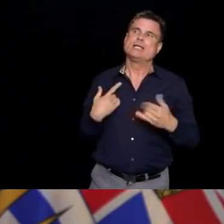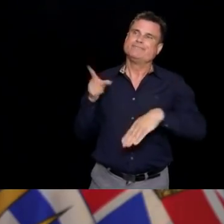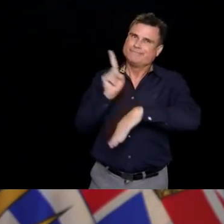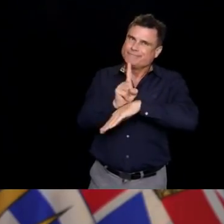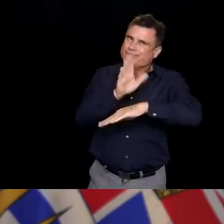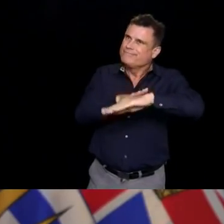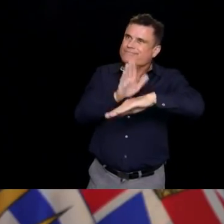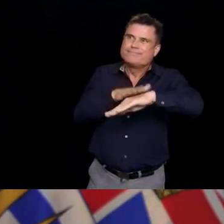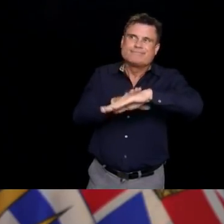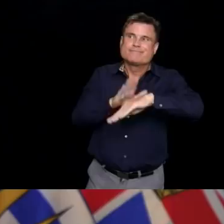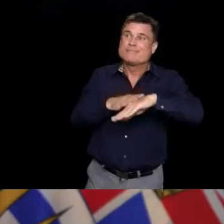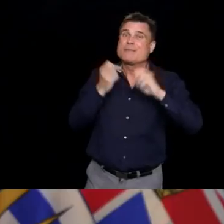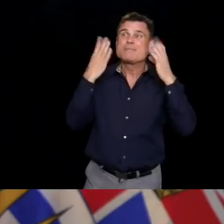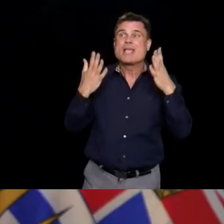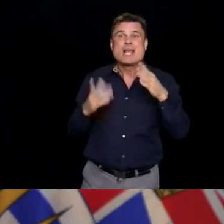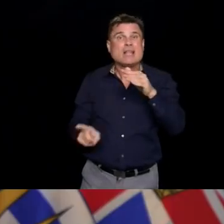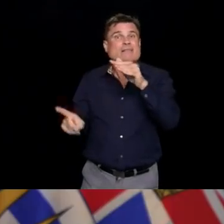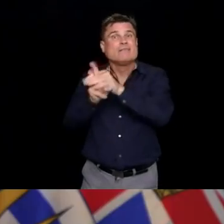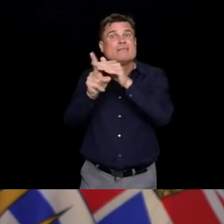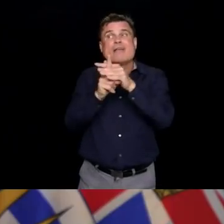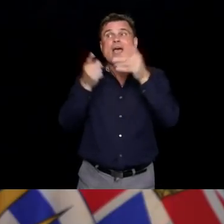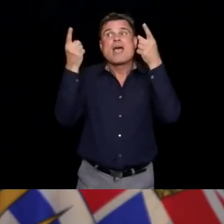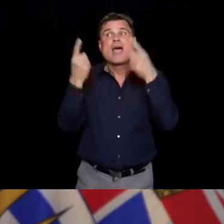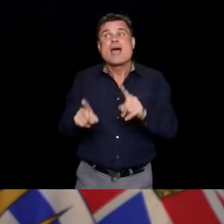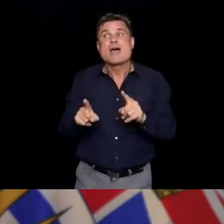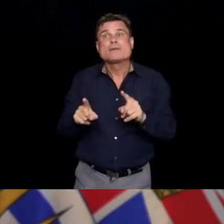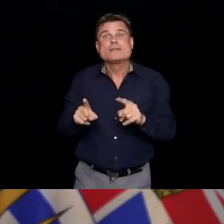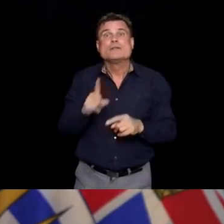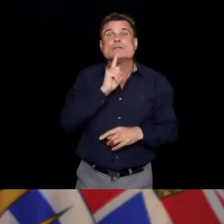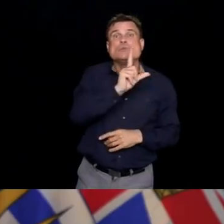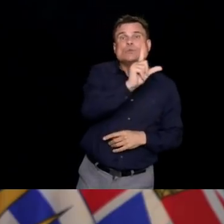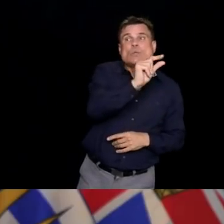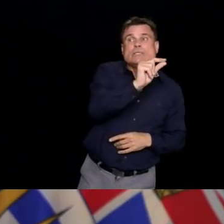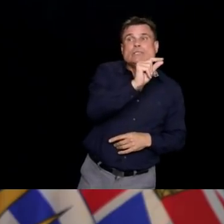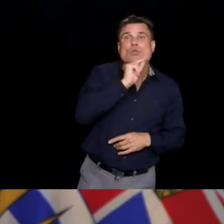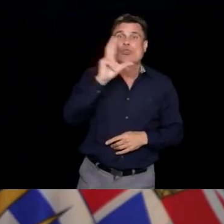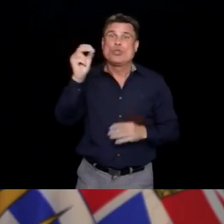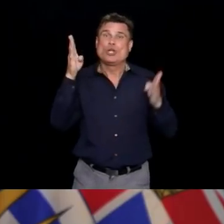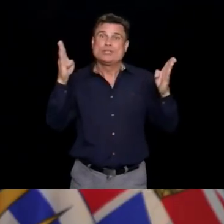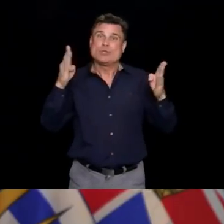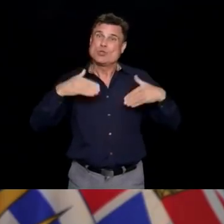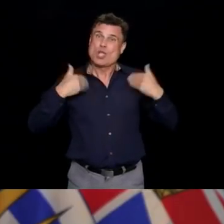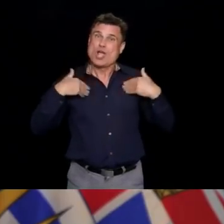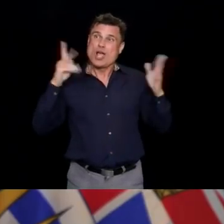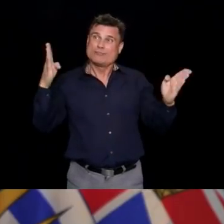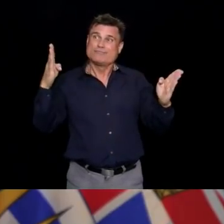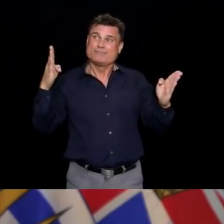Many of these new cases are people in their 20s and 30s. And transmission is directly committed